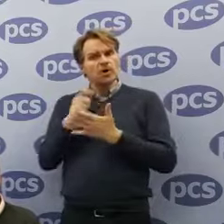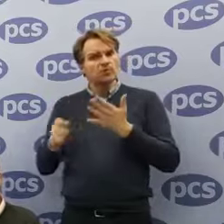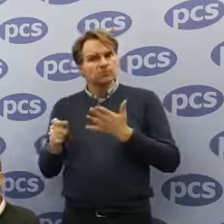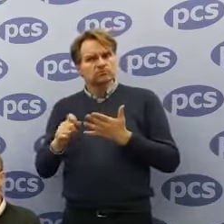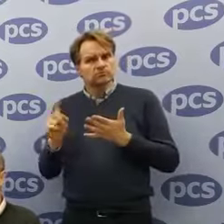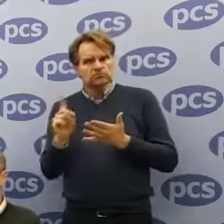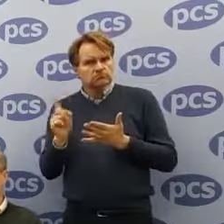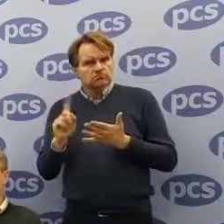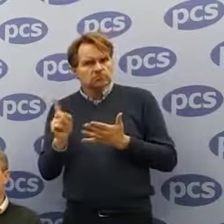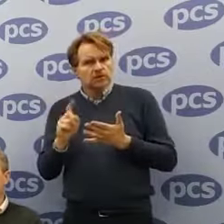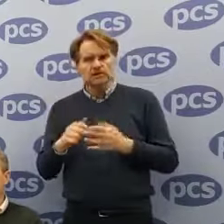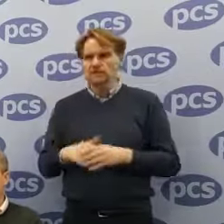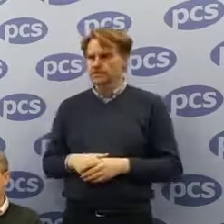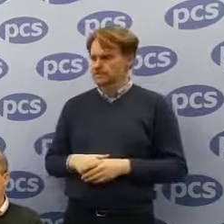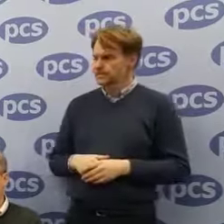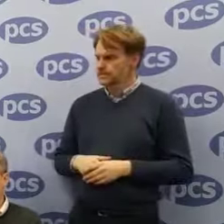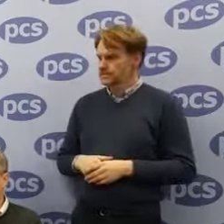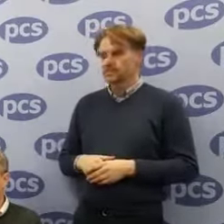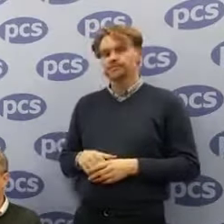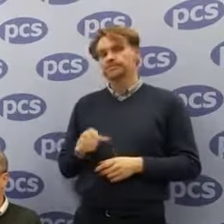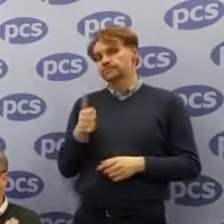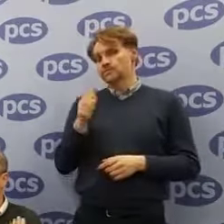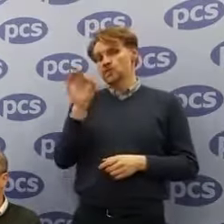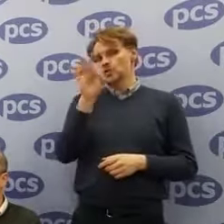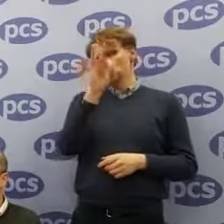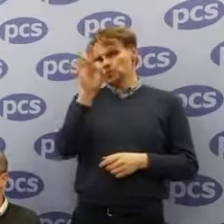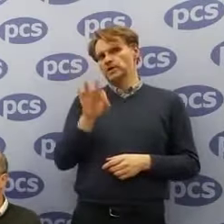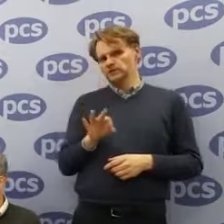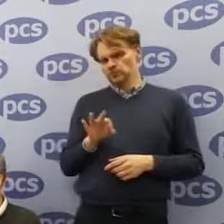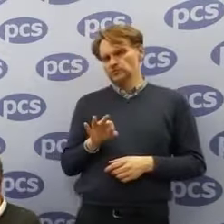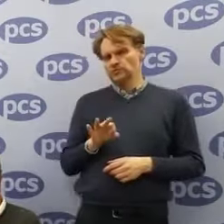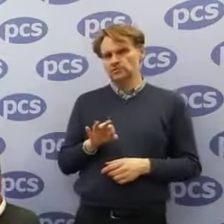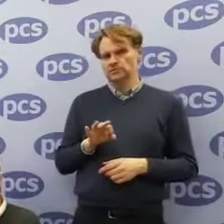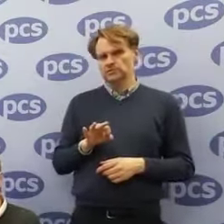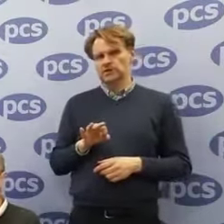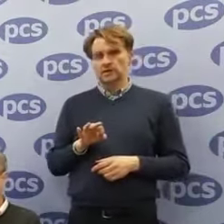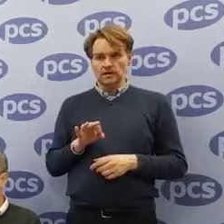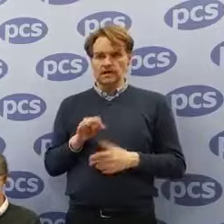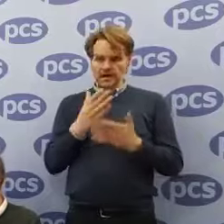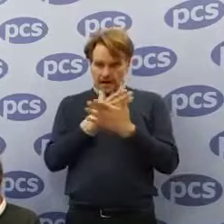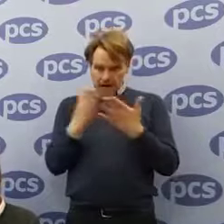from Stuart actually gives away an underlying anger which I understand